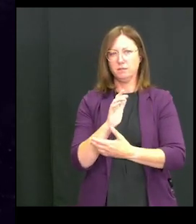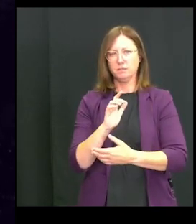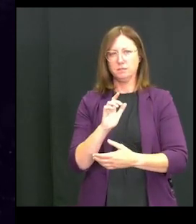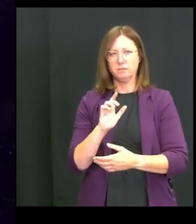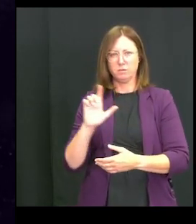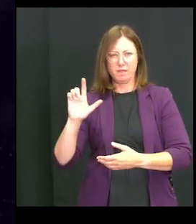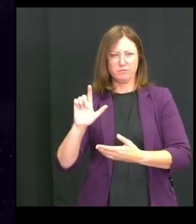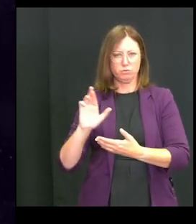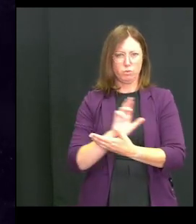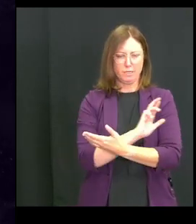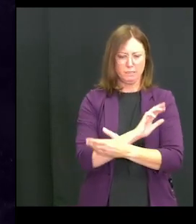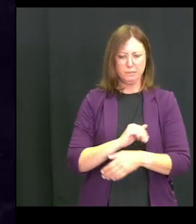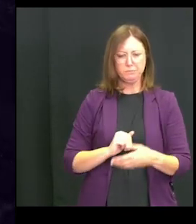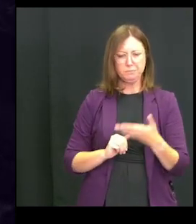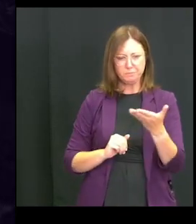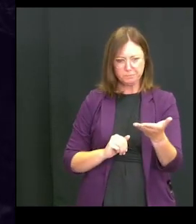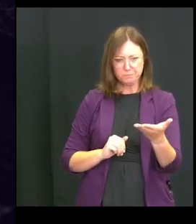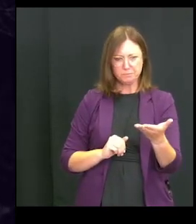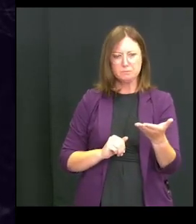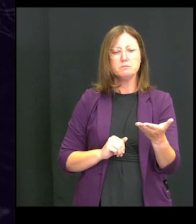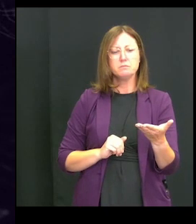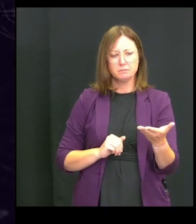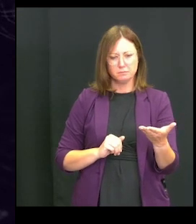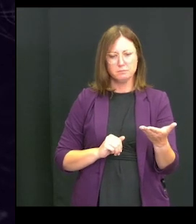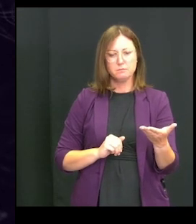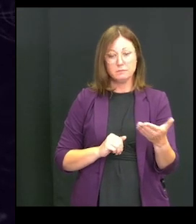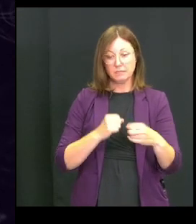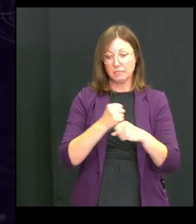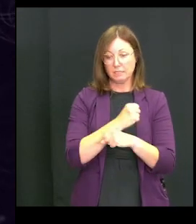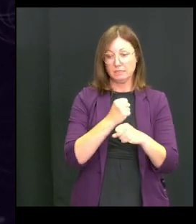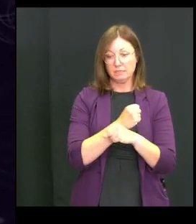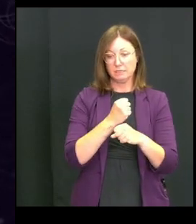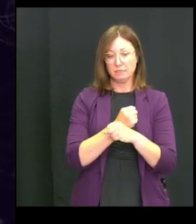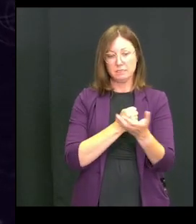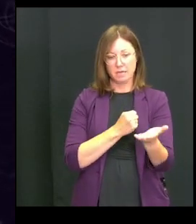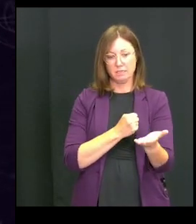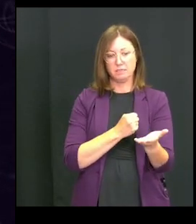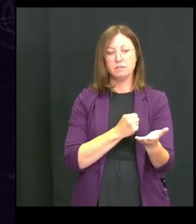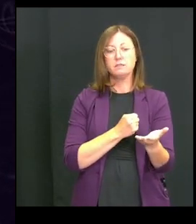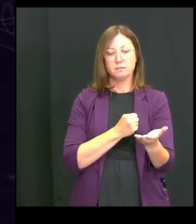Here, I calculate a statistic that tells us the dissimilarity of responses